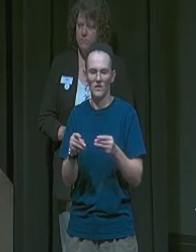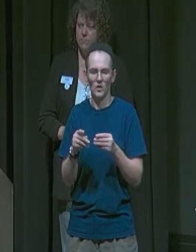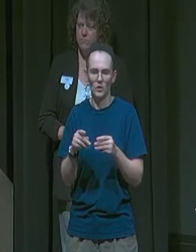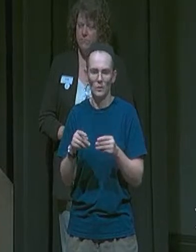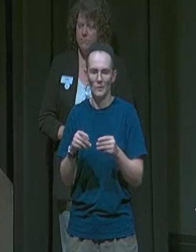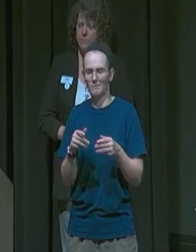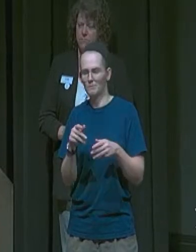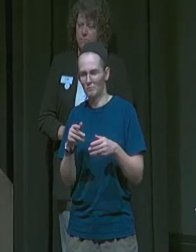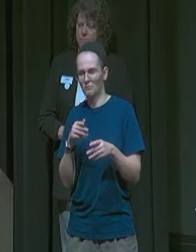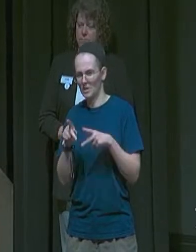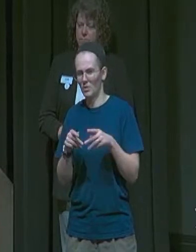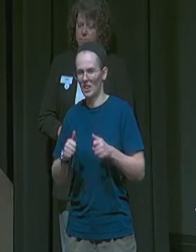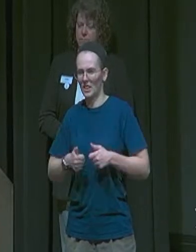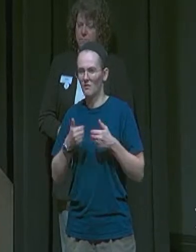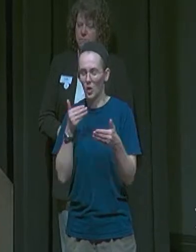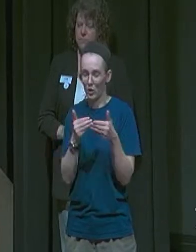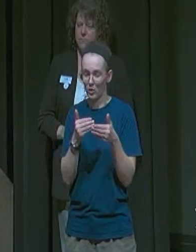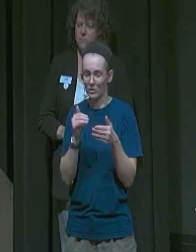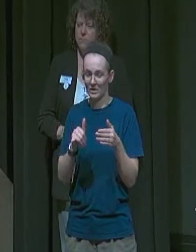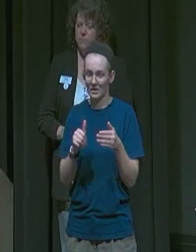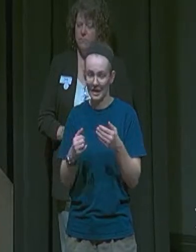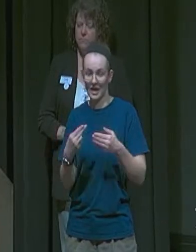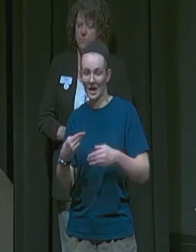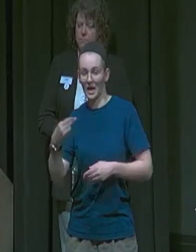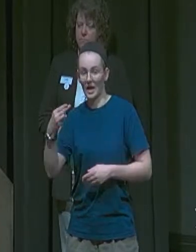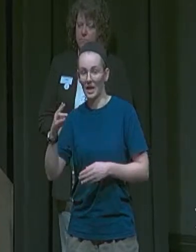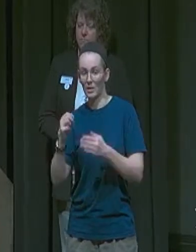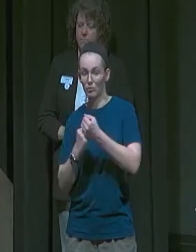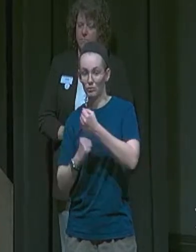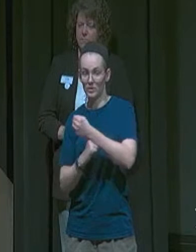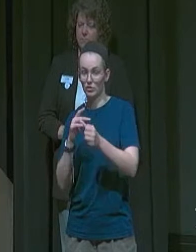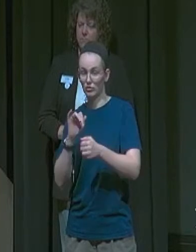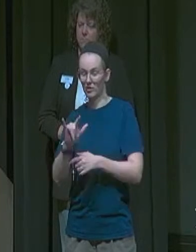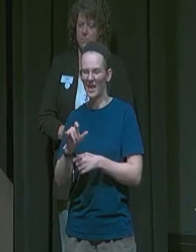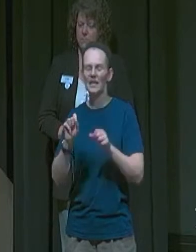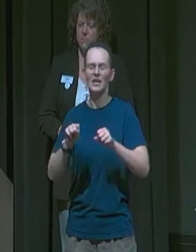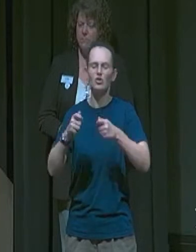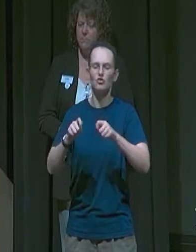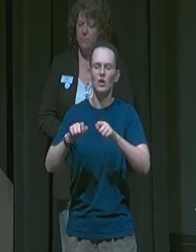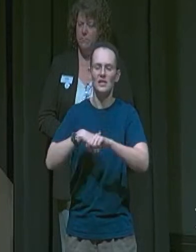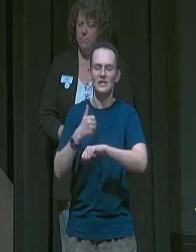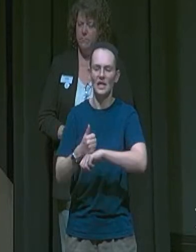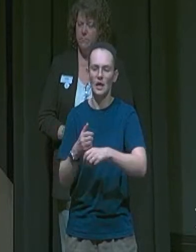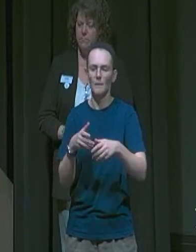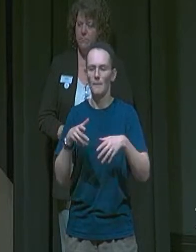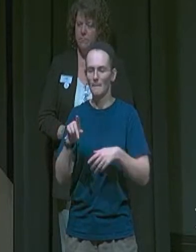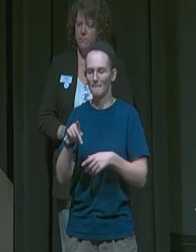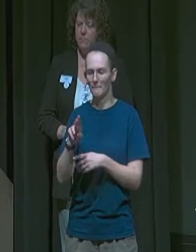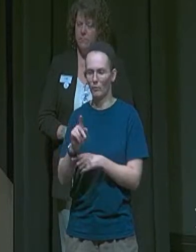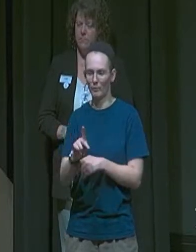are nearby that the Highbridge Trail and so we can try to place them in areas to avoid uh